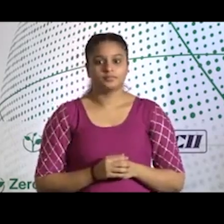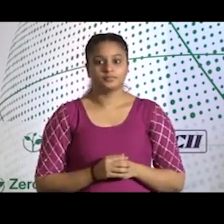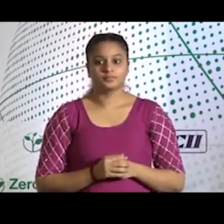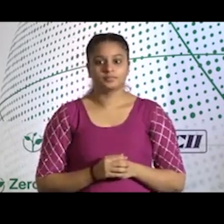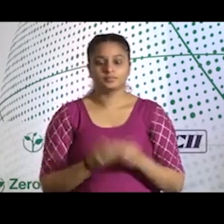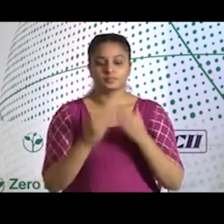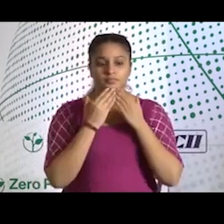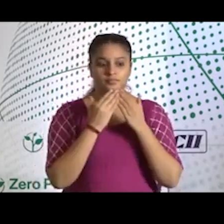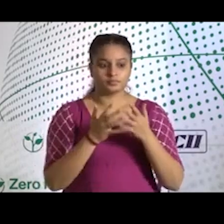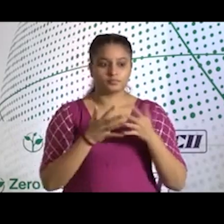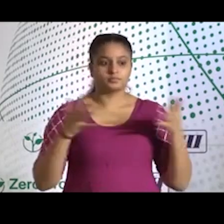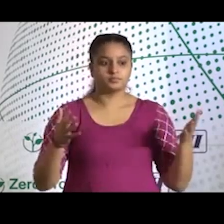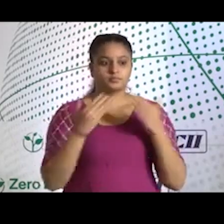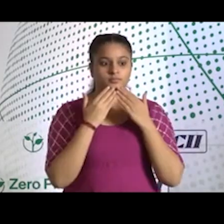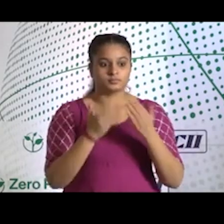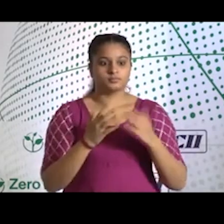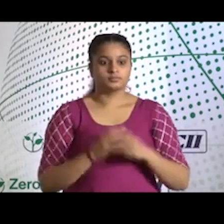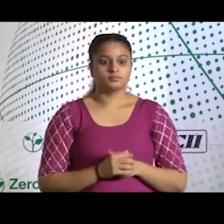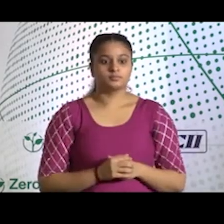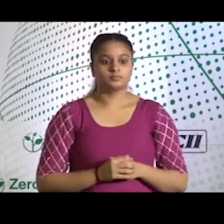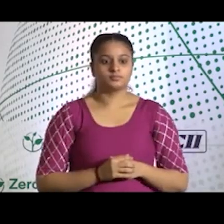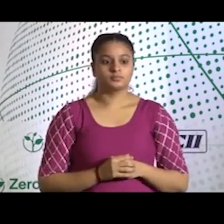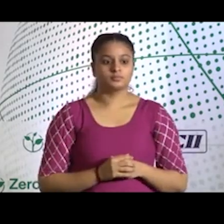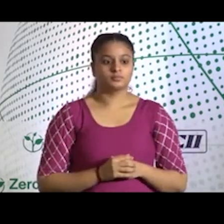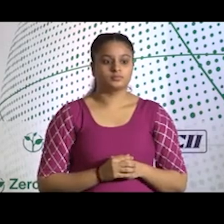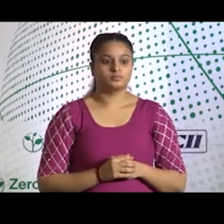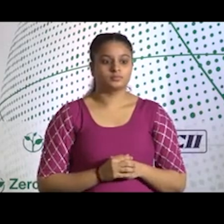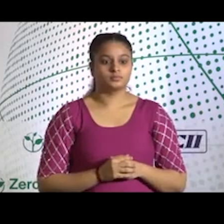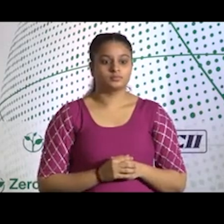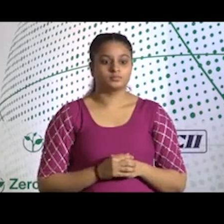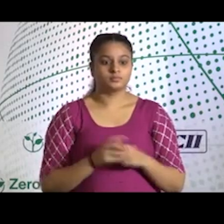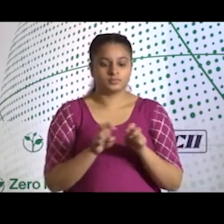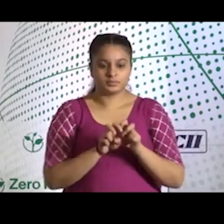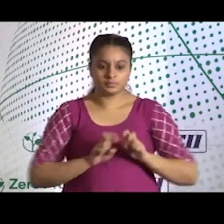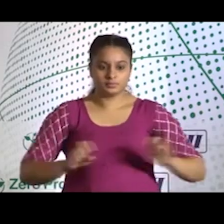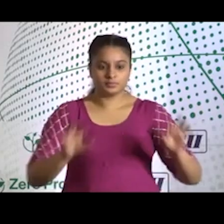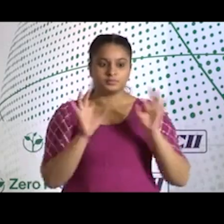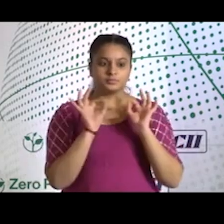Thank you. Thank you so much for sharing. So this has been a great panel, so maybe I'll just end